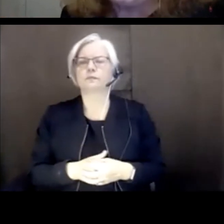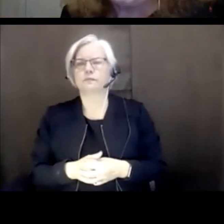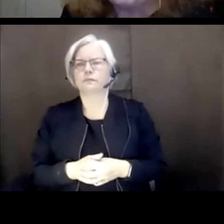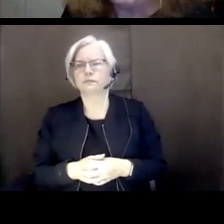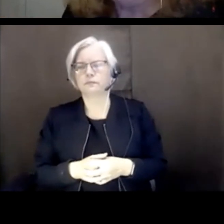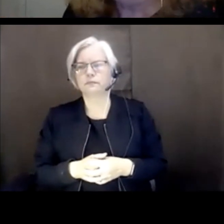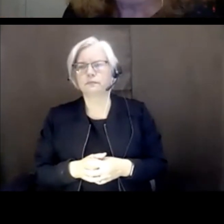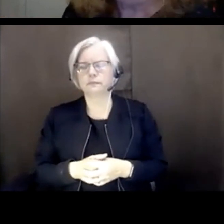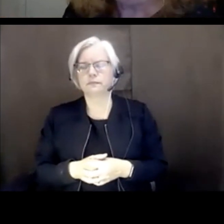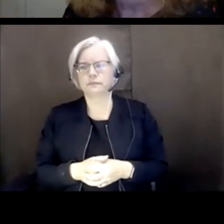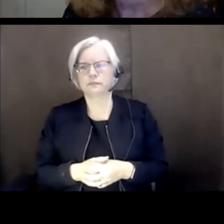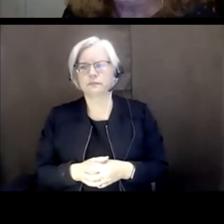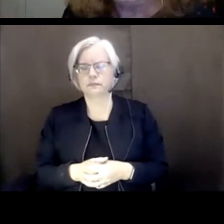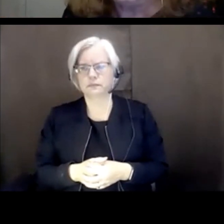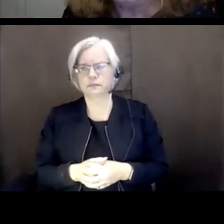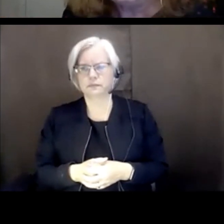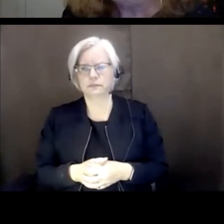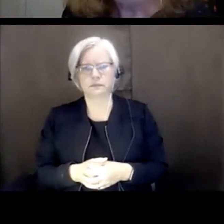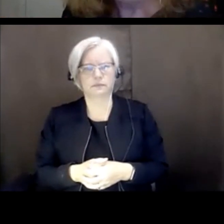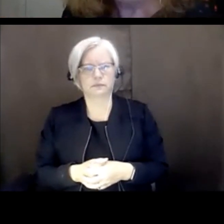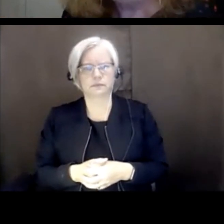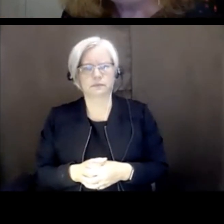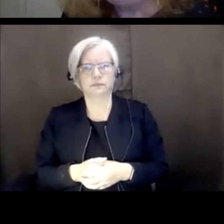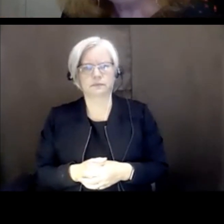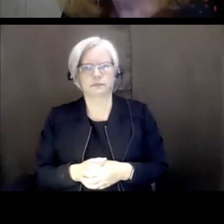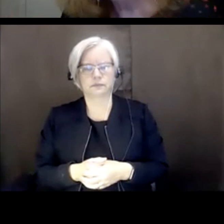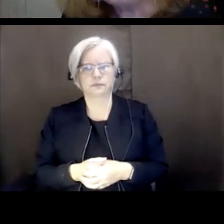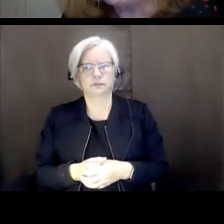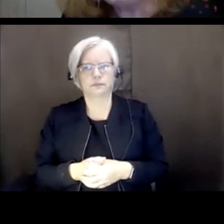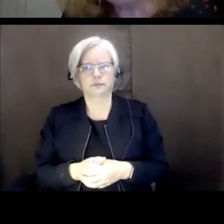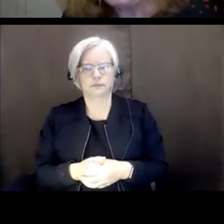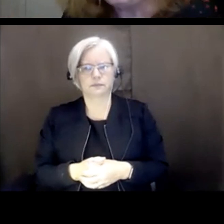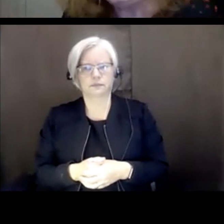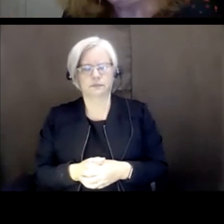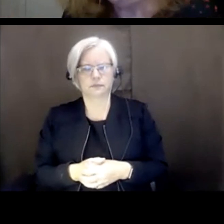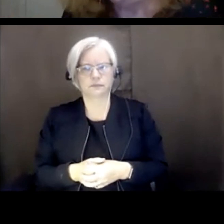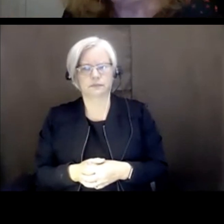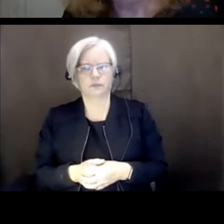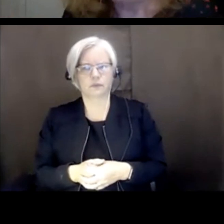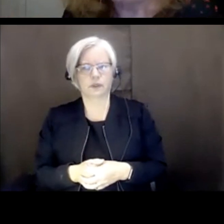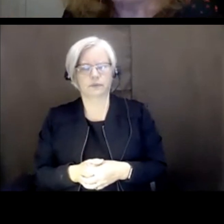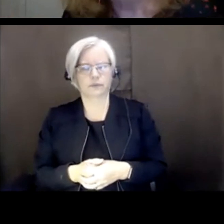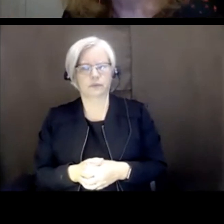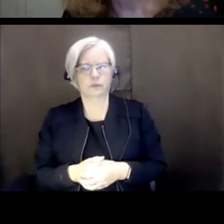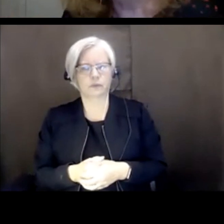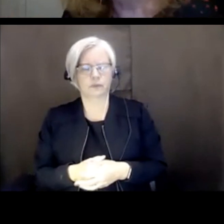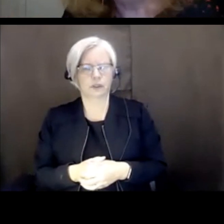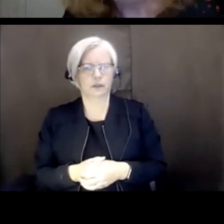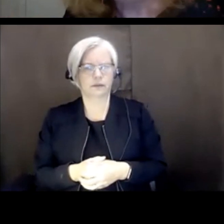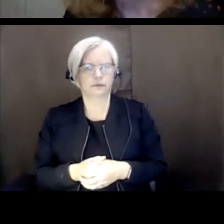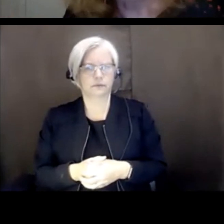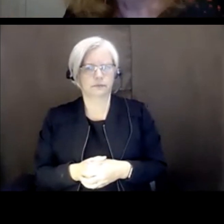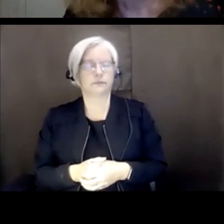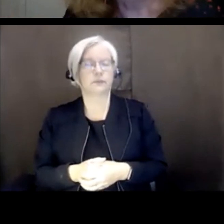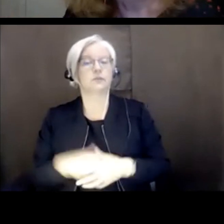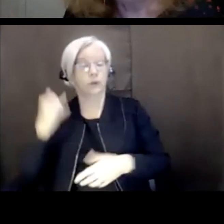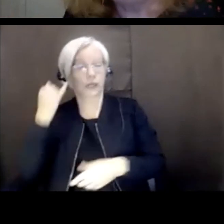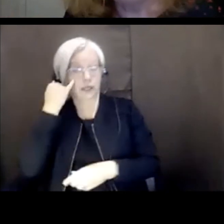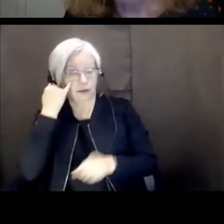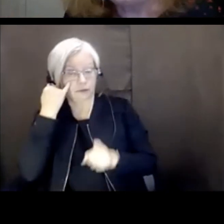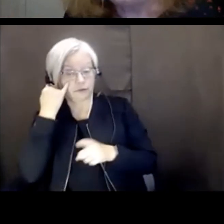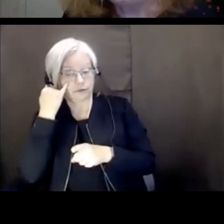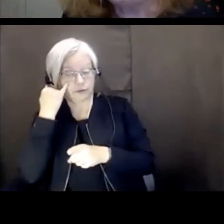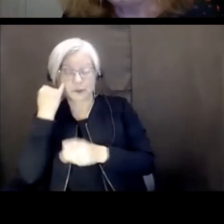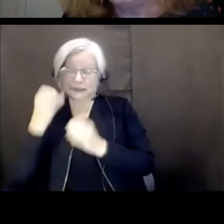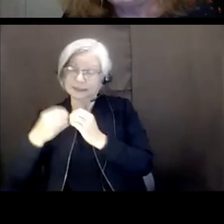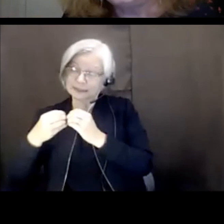OF THE EMPLOYER, THE EMPLOYER THEN MAY HAVE A DEFENCE TO NOT PROVIDING AN ACCOMMODATION.